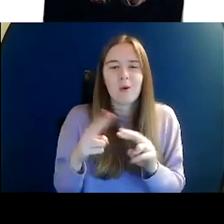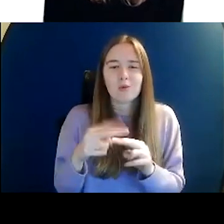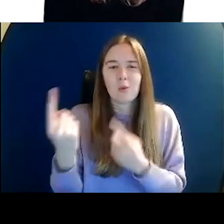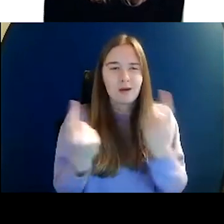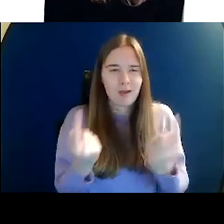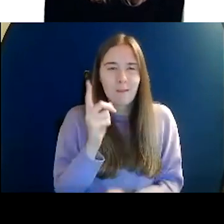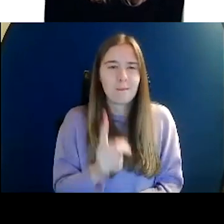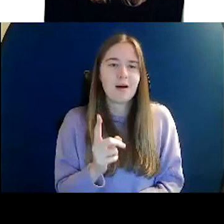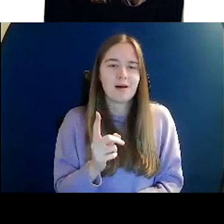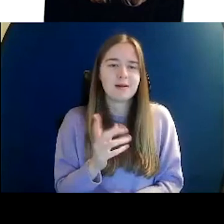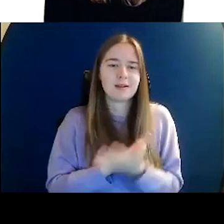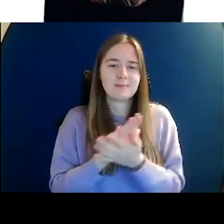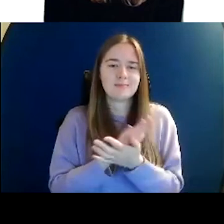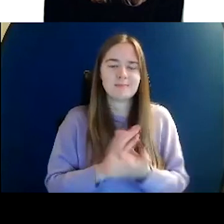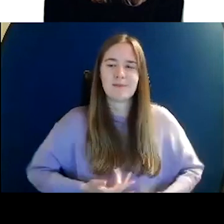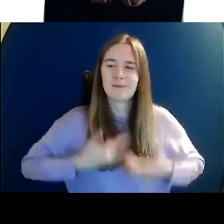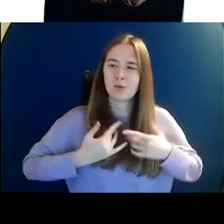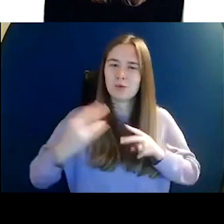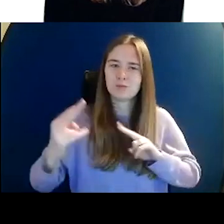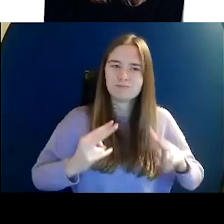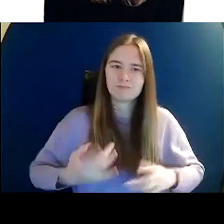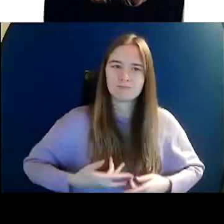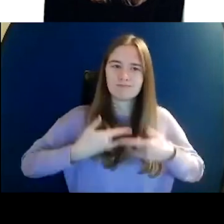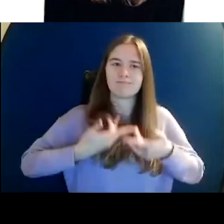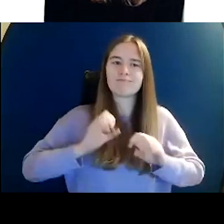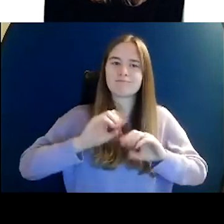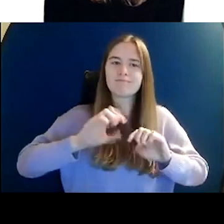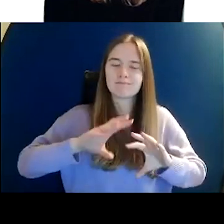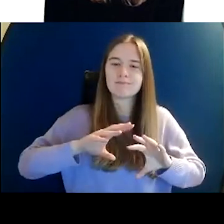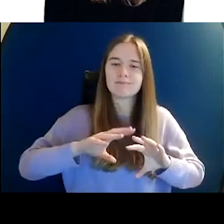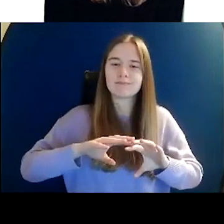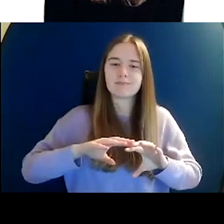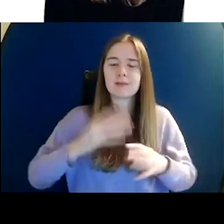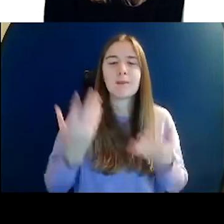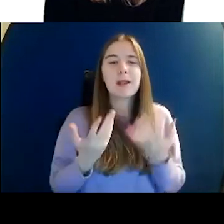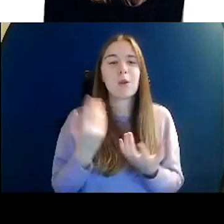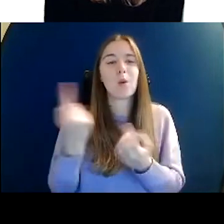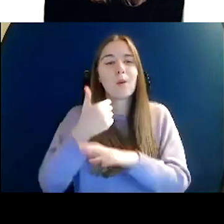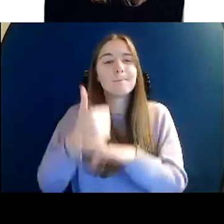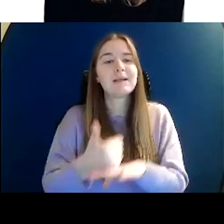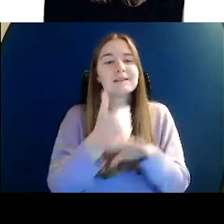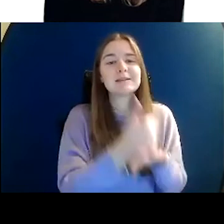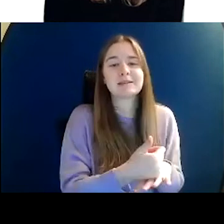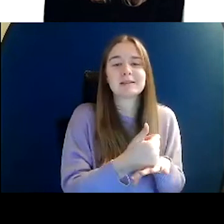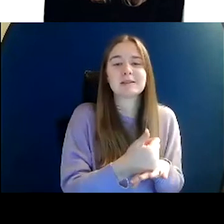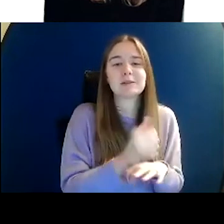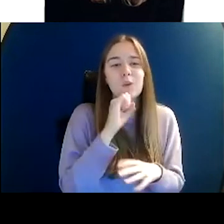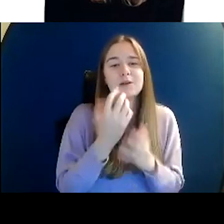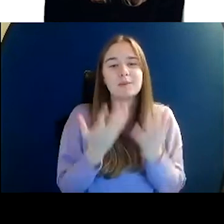but it means that the views can be spoken out and depending where you are will depend on how and what you do for the environment,